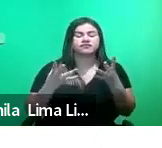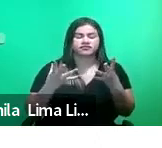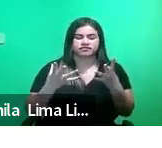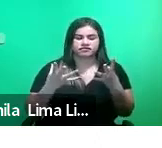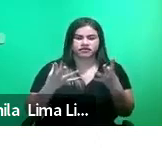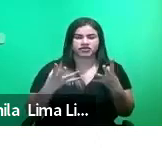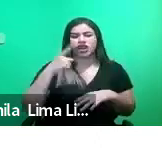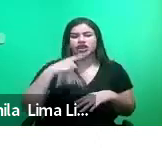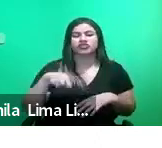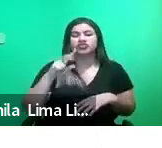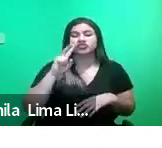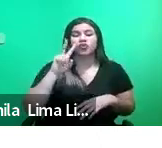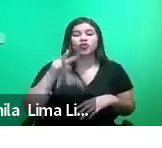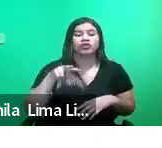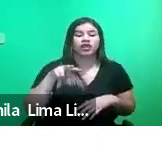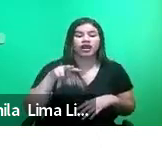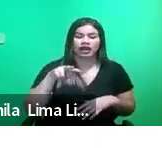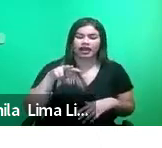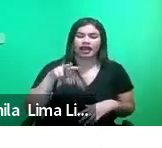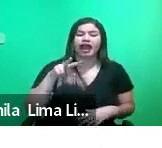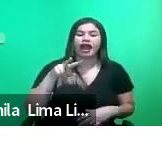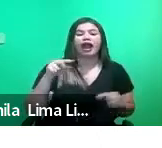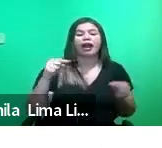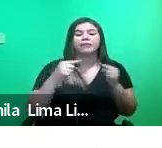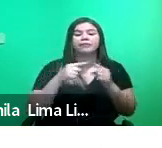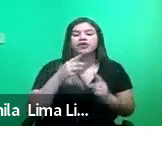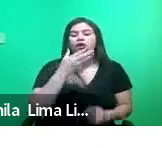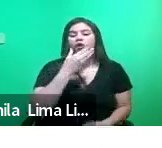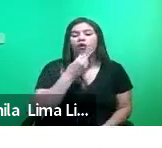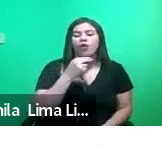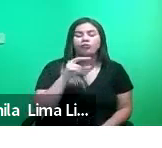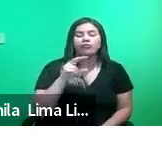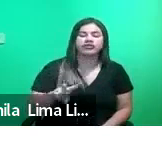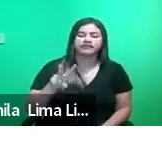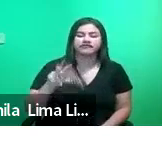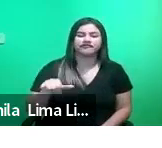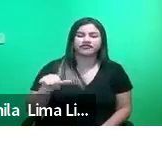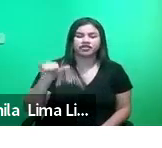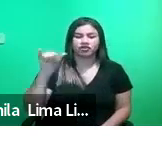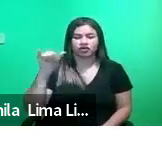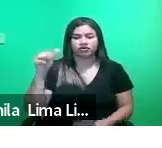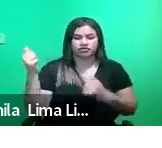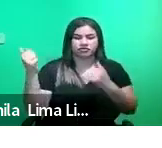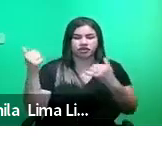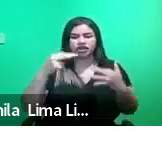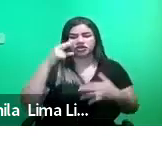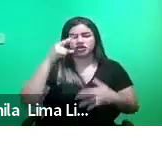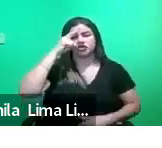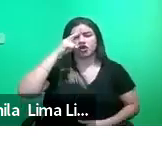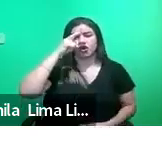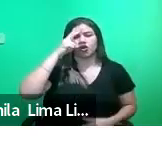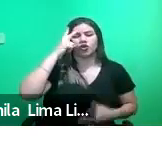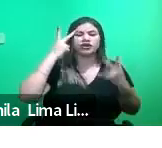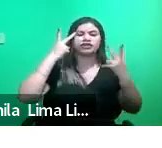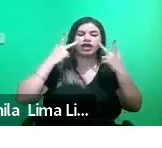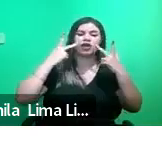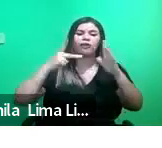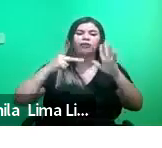what Vagoski calls a what Vagoski calls a natural history of the city , and , and this in and this in particular has to do with the the pointing gesture, the